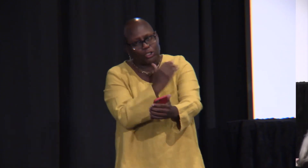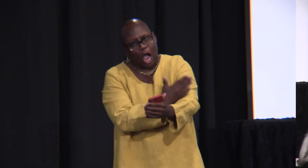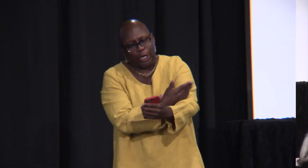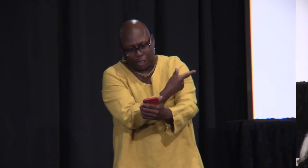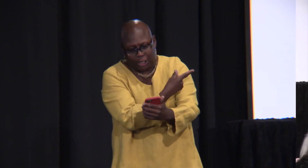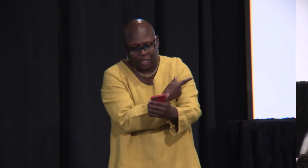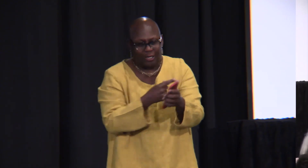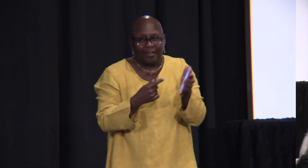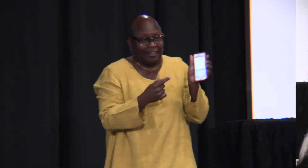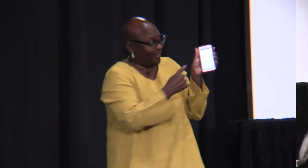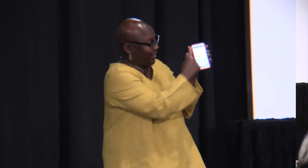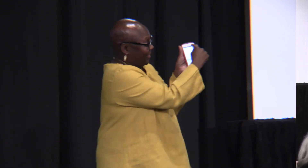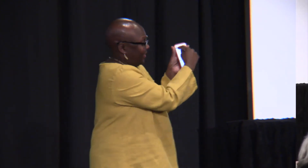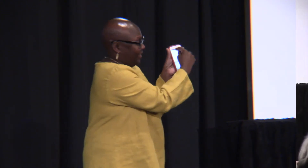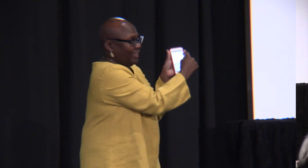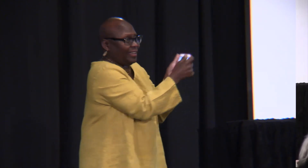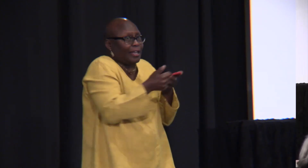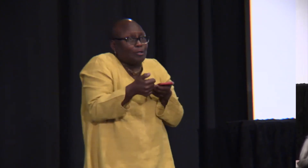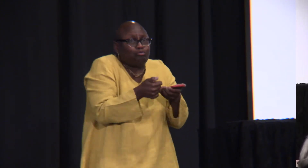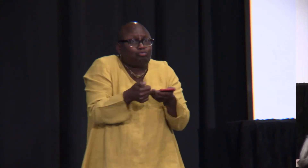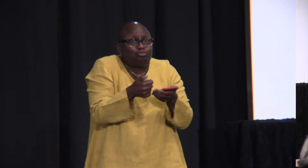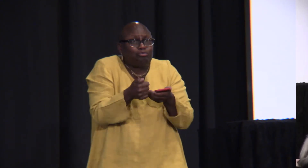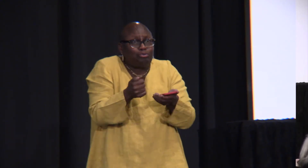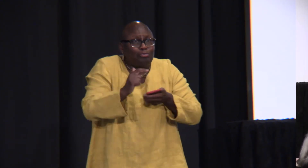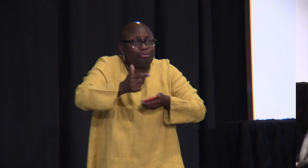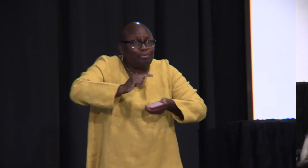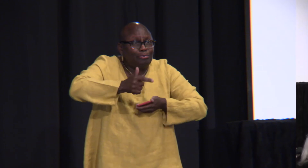You can download it. It is fantastic. It's called